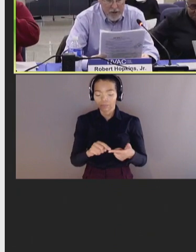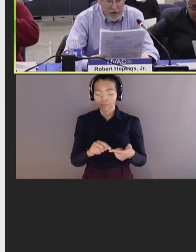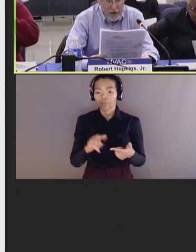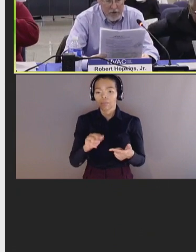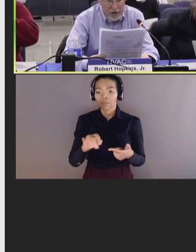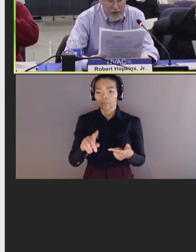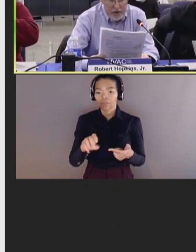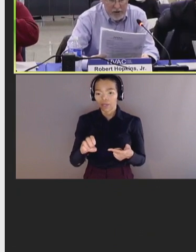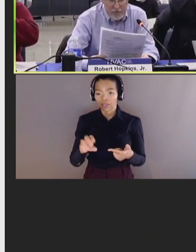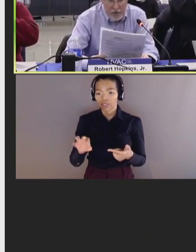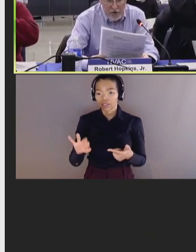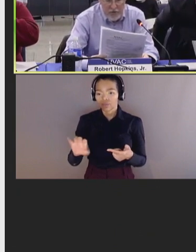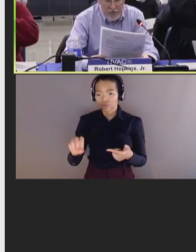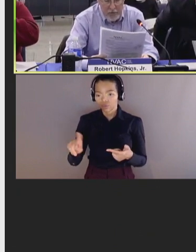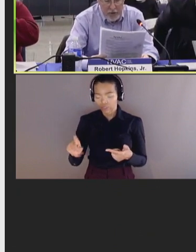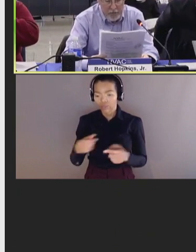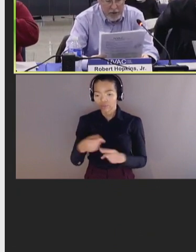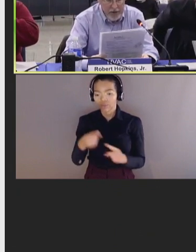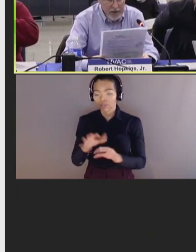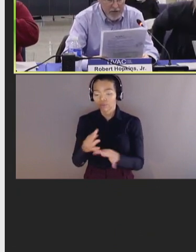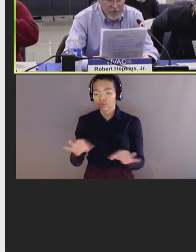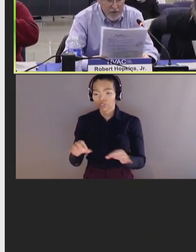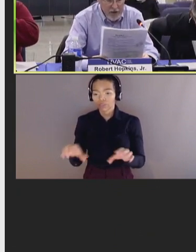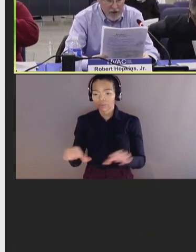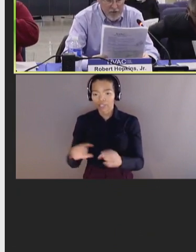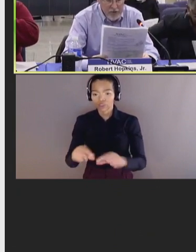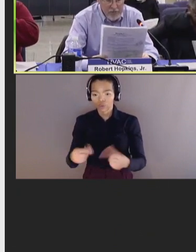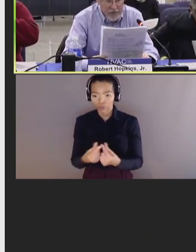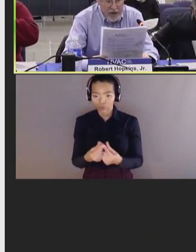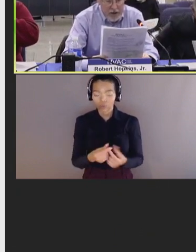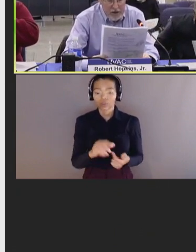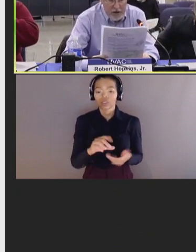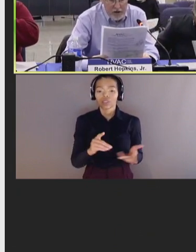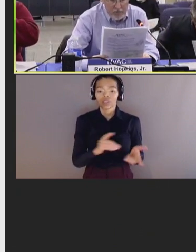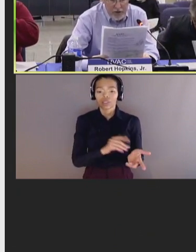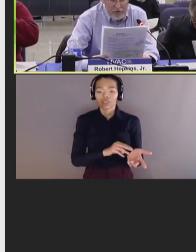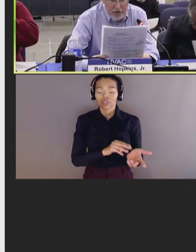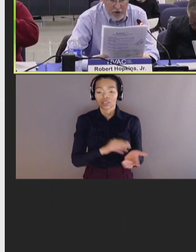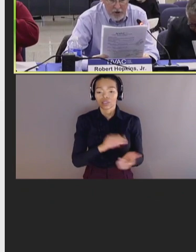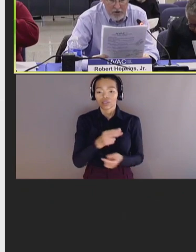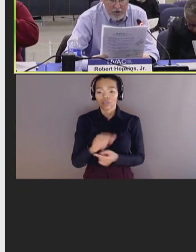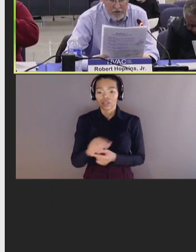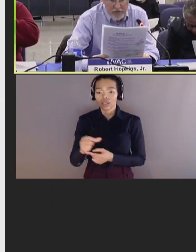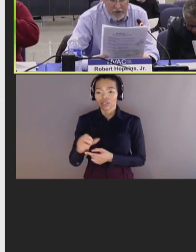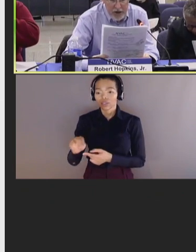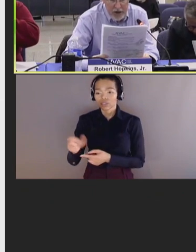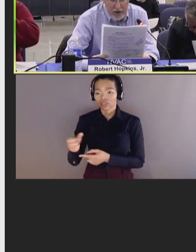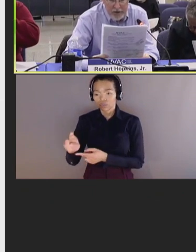Dr. Ann Ginsberg from the Bill and Melinda Gates Foundation, Dr. Maziar Divangahi